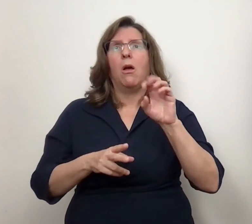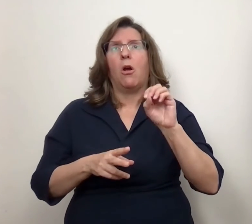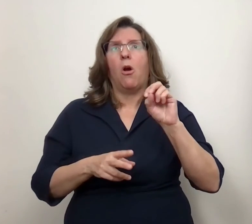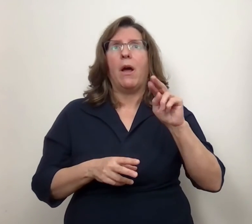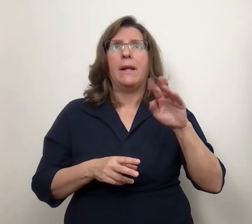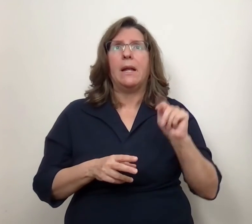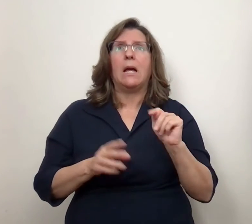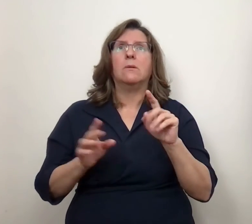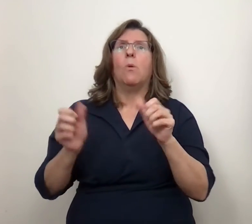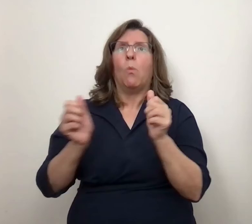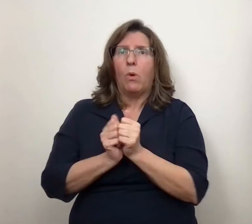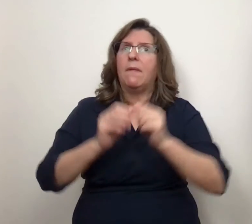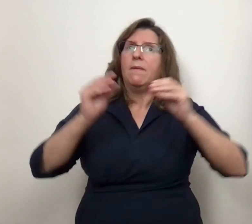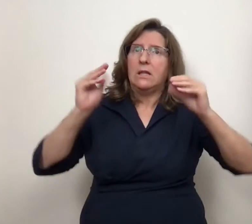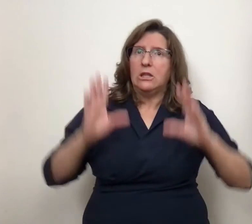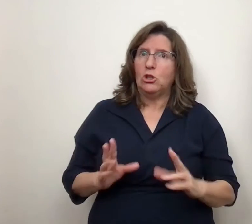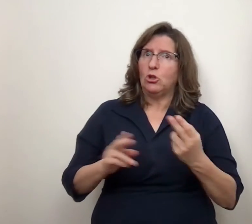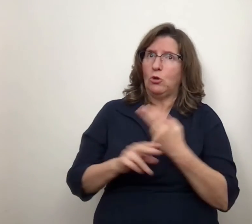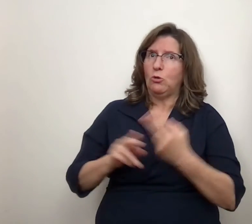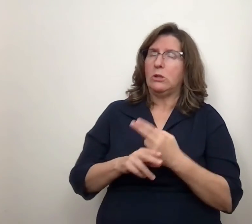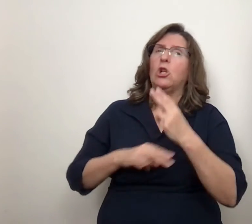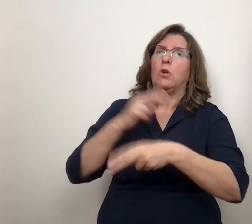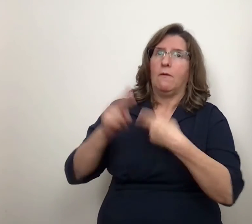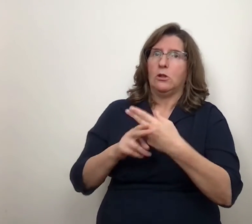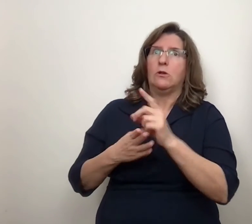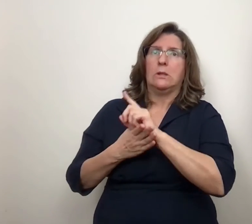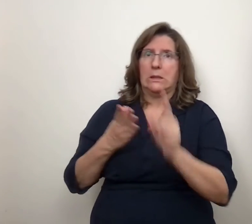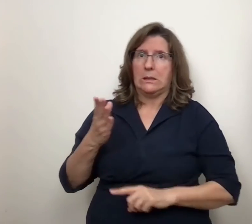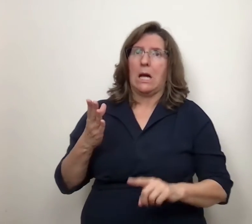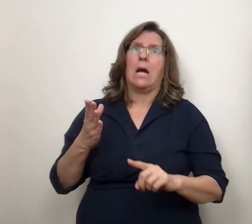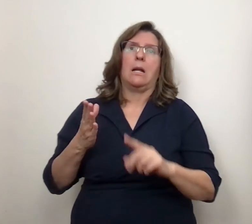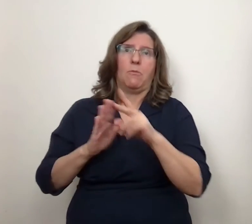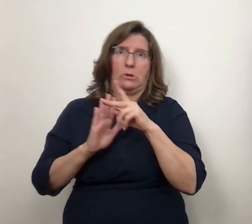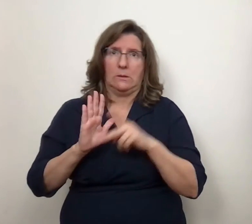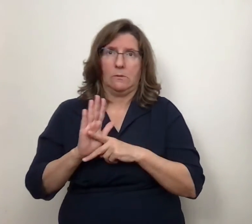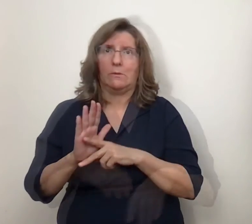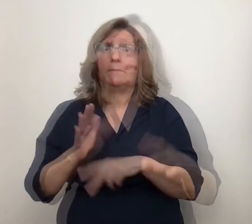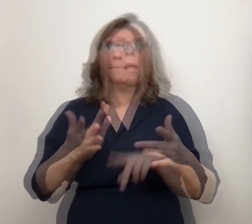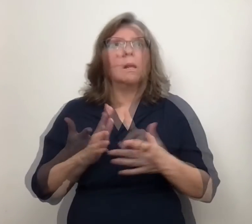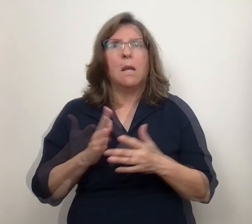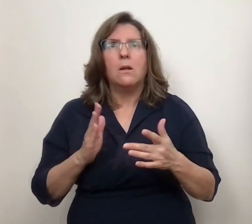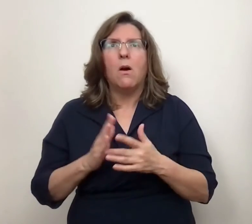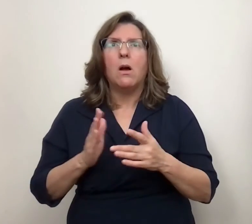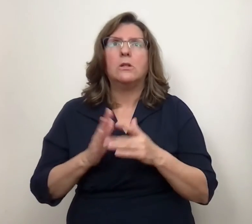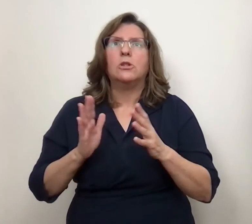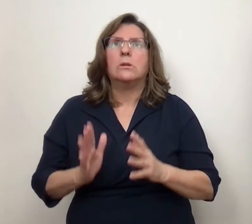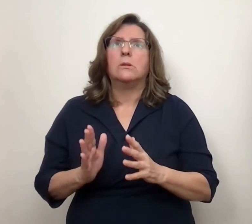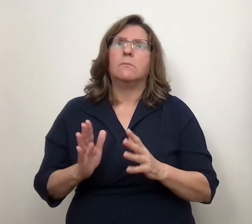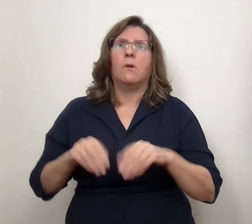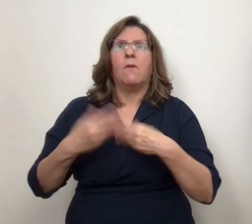to support their language growth. The sign language models should be diverse in race, gender, appearance, religion, culture, etc. Lessons should include metalinguistic elements such as: analogy, metaphor, personification and other literary devices. Let's move on from deaf aesthetics, and look at another framework. I now want to explore levels of accessibility.